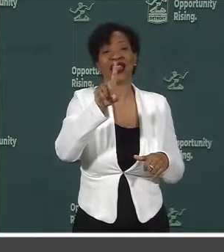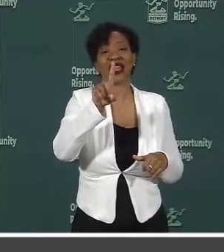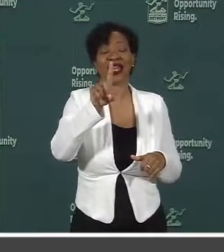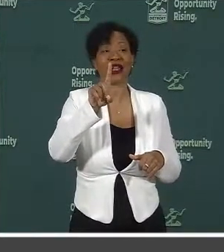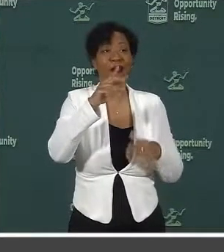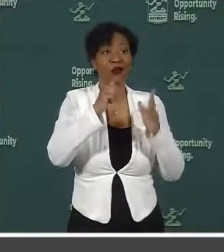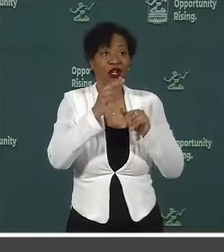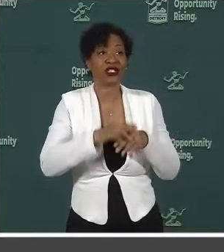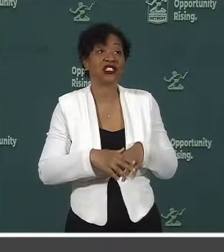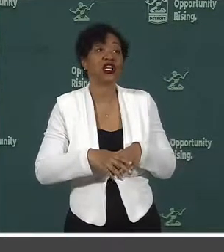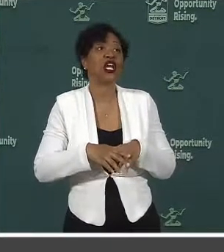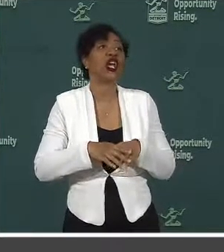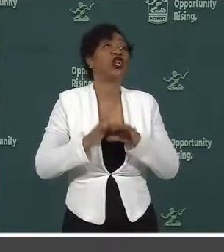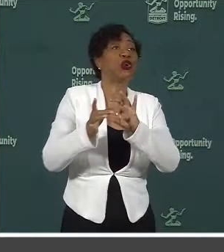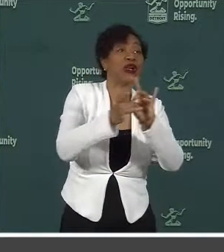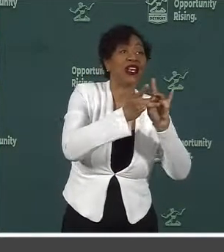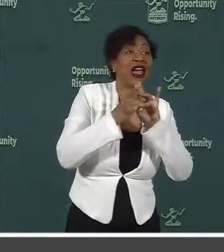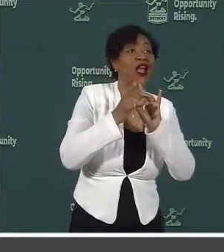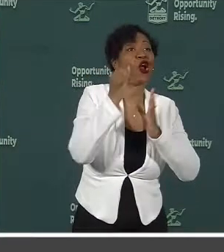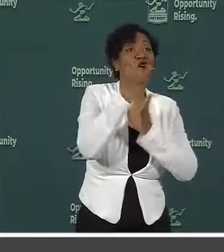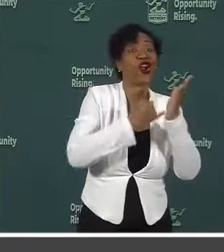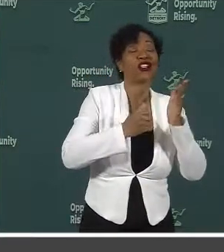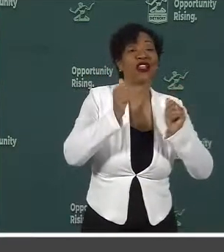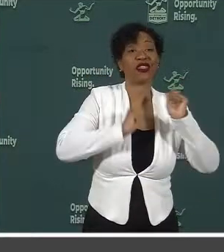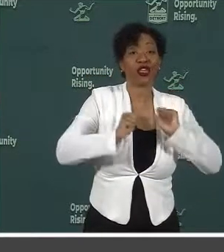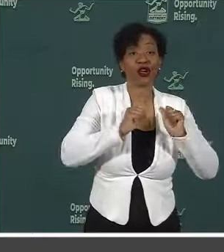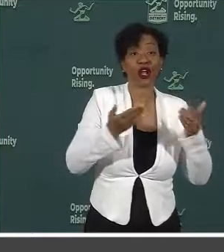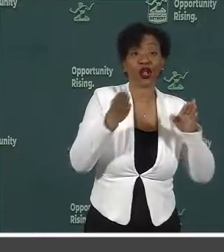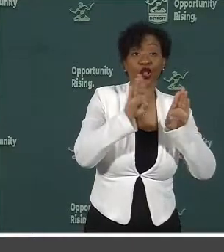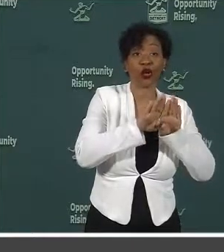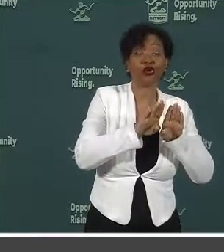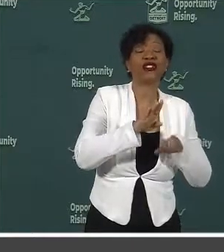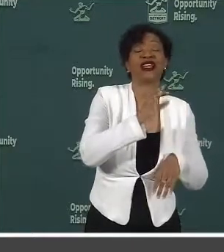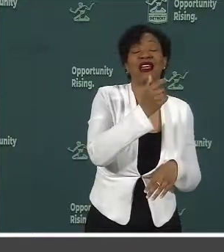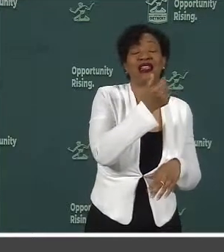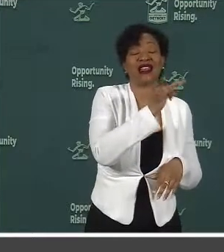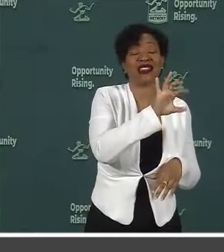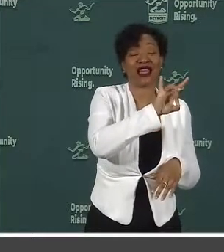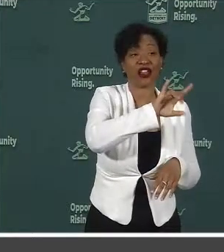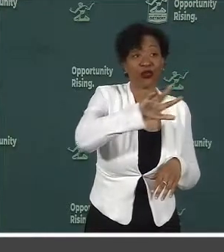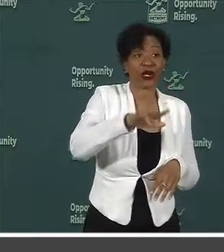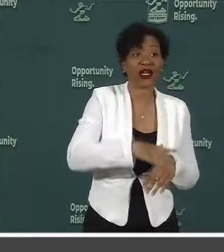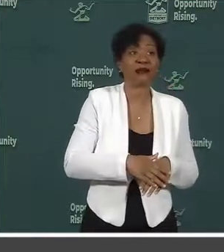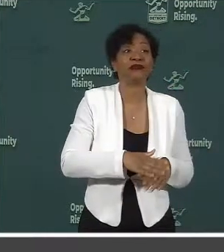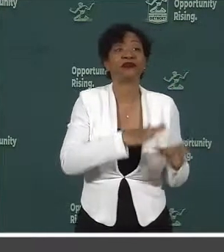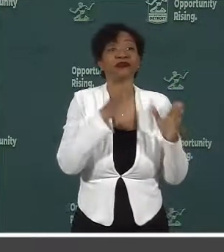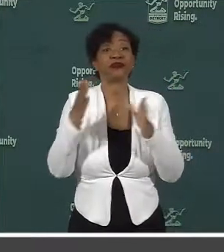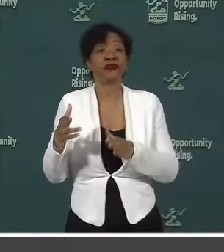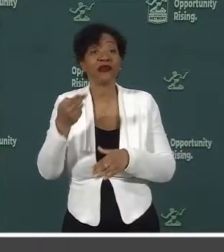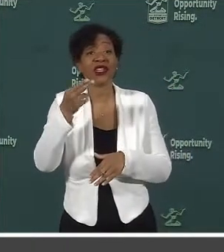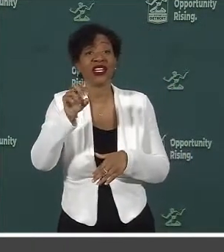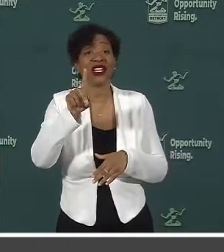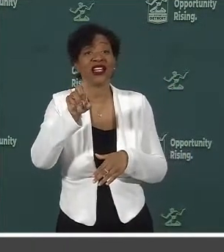THEATER BUILDING CLOSED IN EIGHTY THREE THE HUDSON SIDE OF COURSE LEFT A HOLE IN THIS COMMUNITY WHEN THE BUILDING